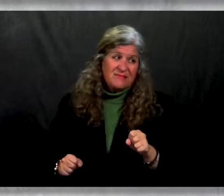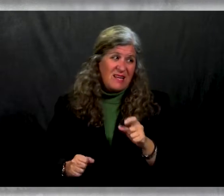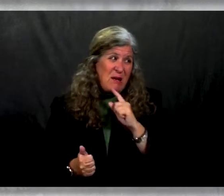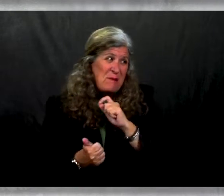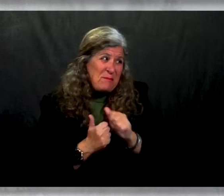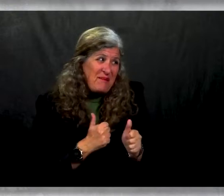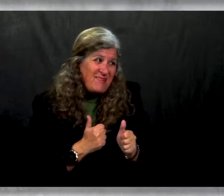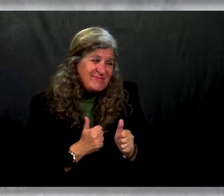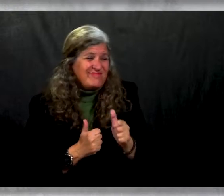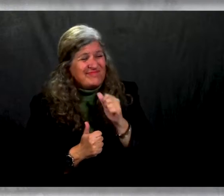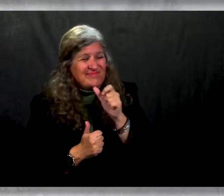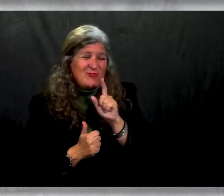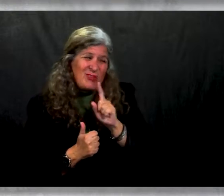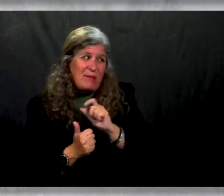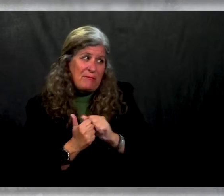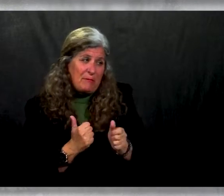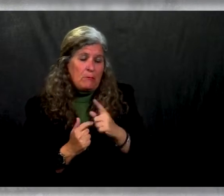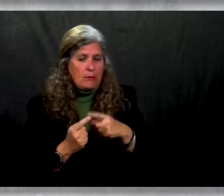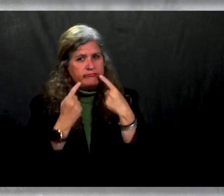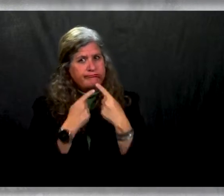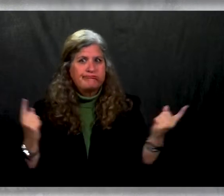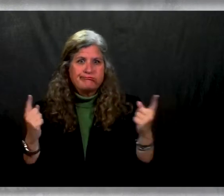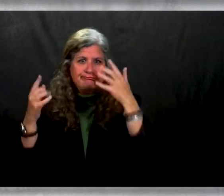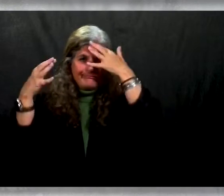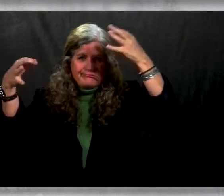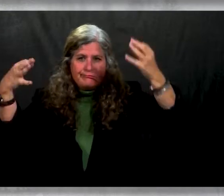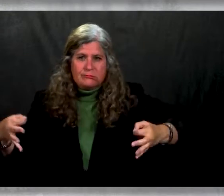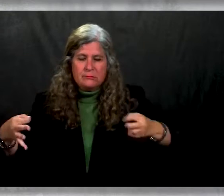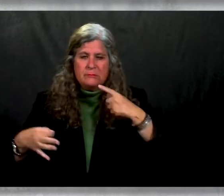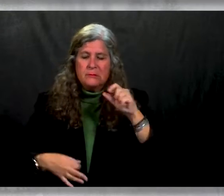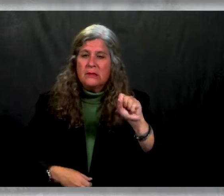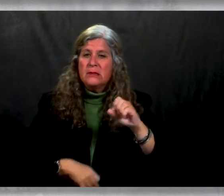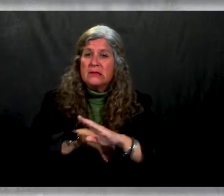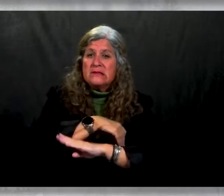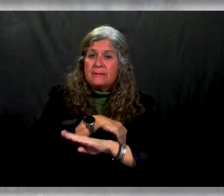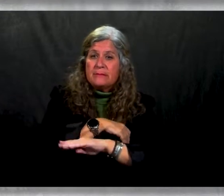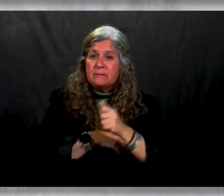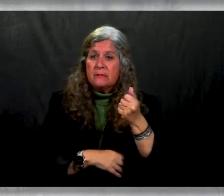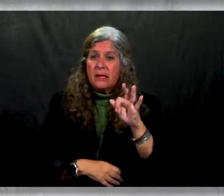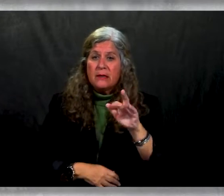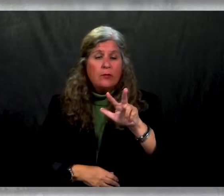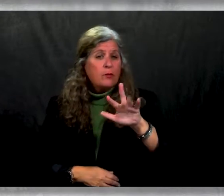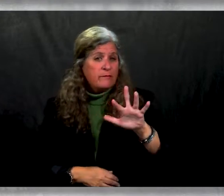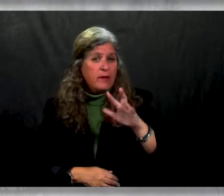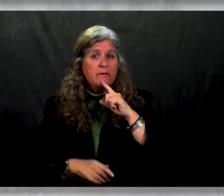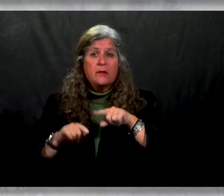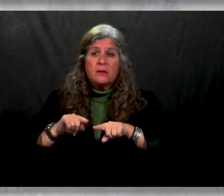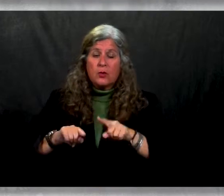they were proclaimed here in September 1935 during one of the party rallies,